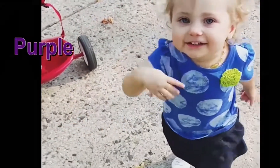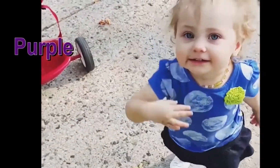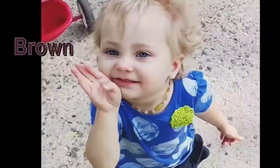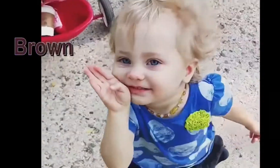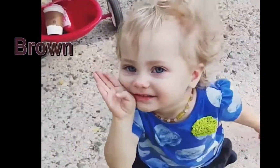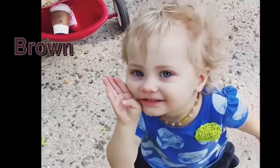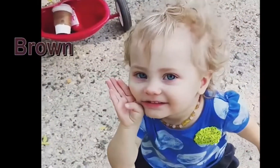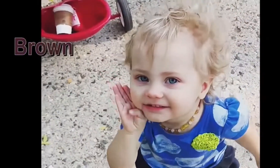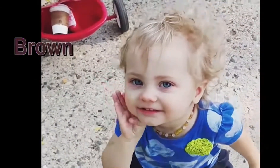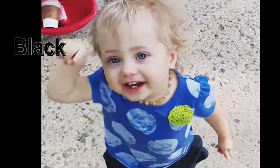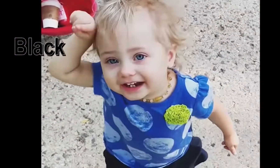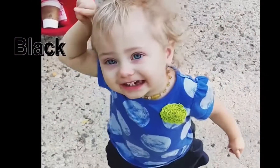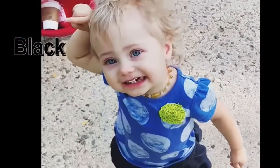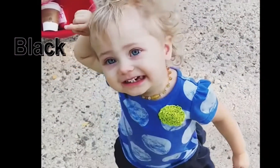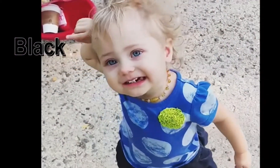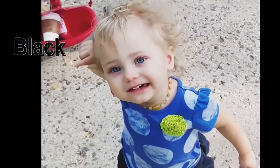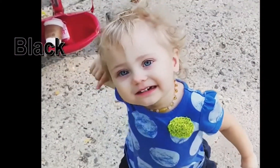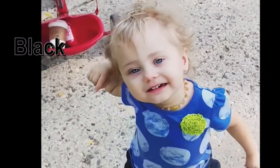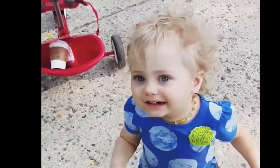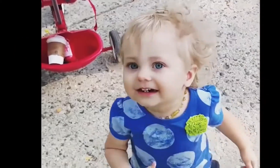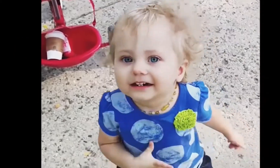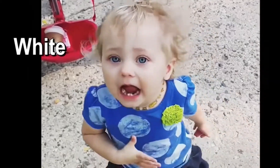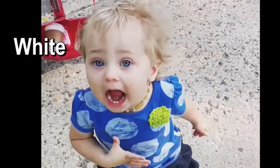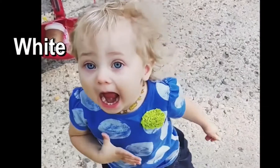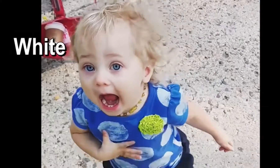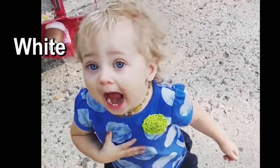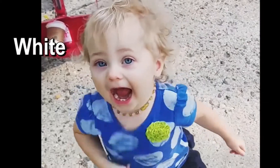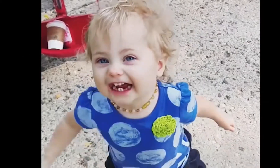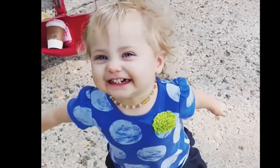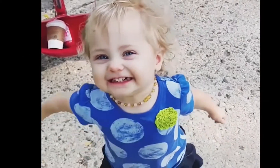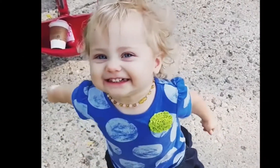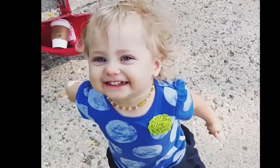Brown Black White